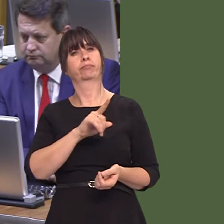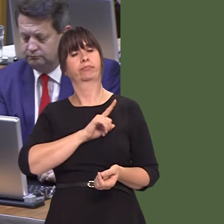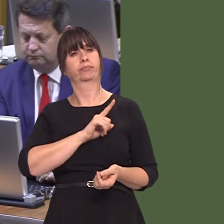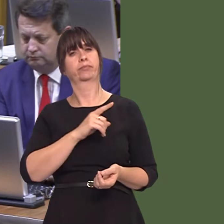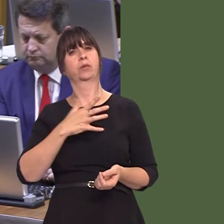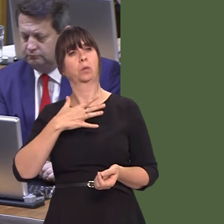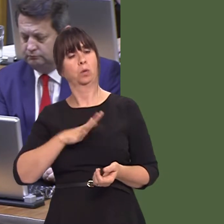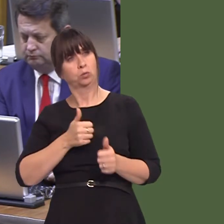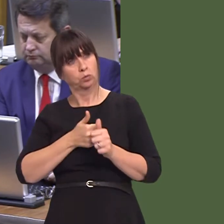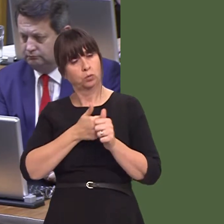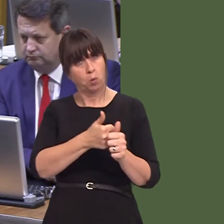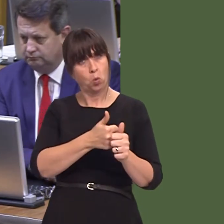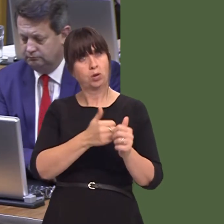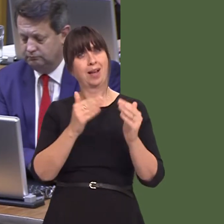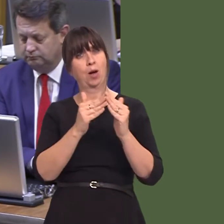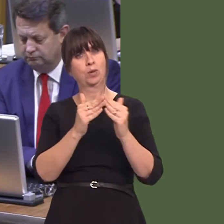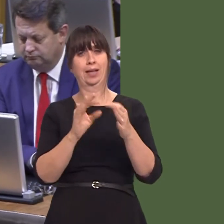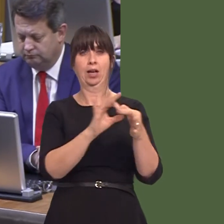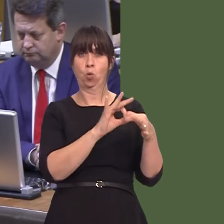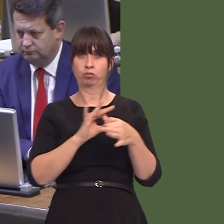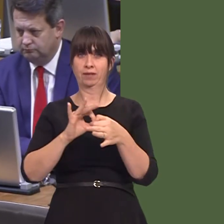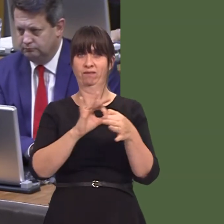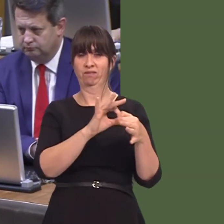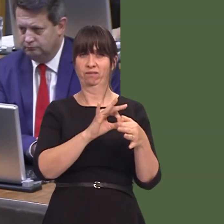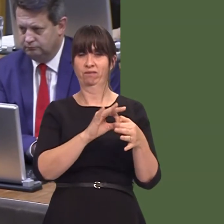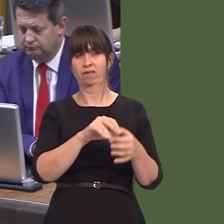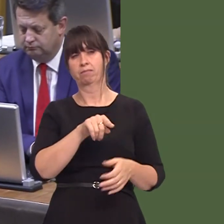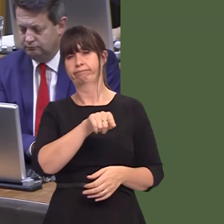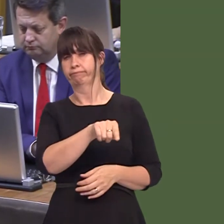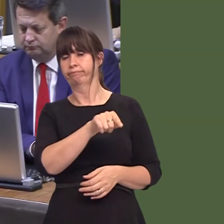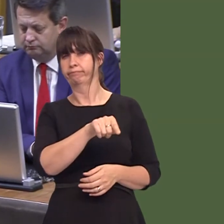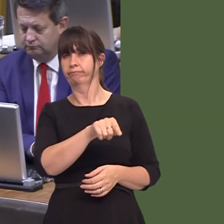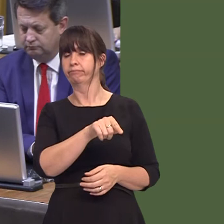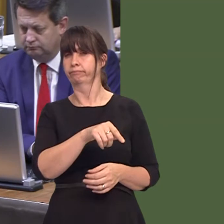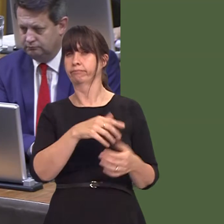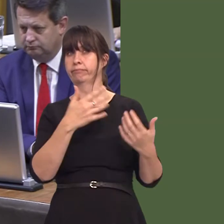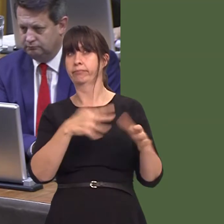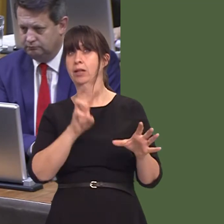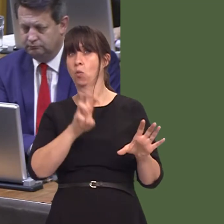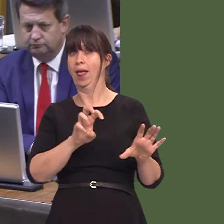Mae hwn yn rhywbeth sydd yn cael ei wneud ar draws Cymru.